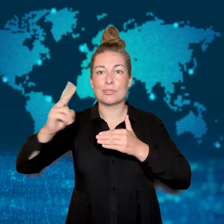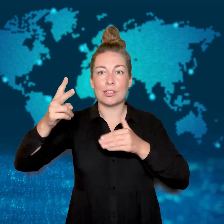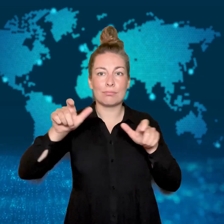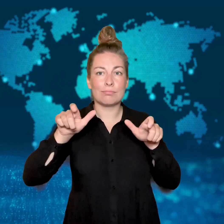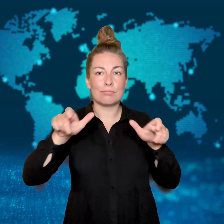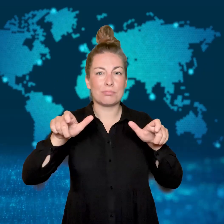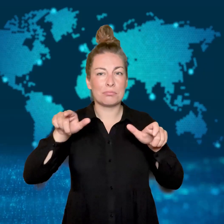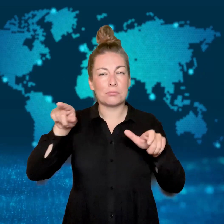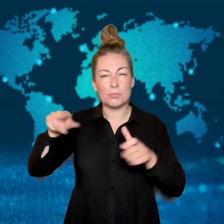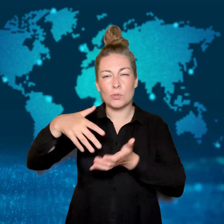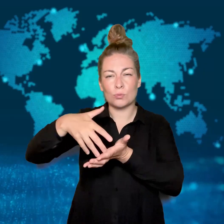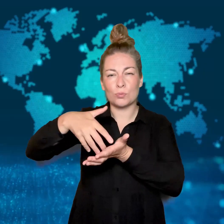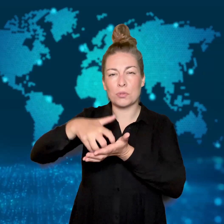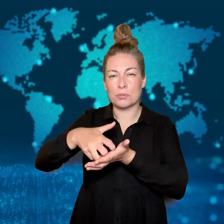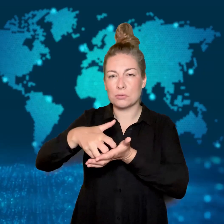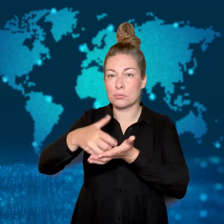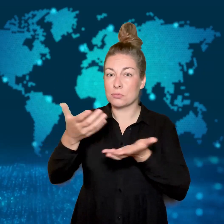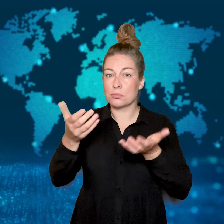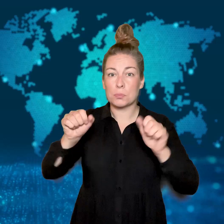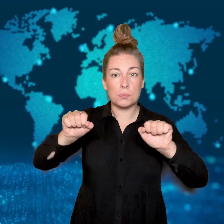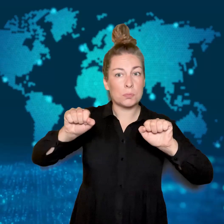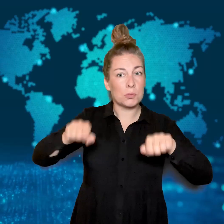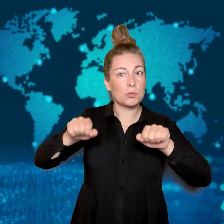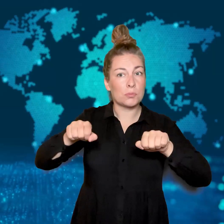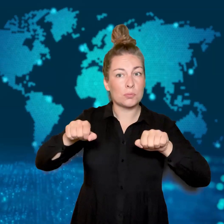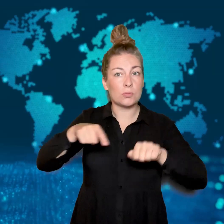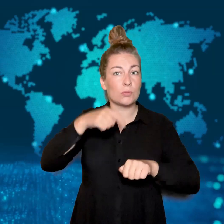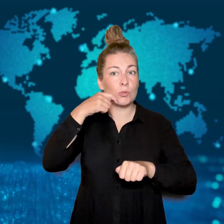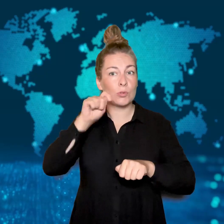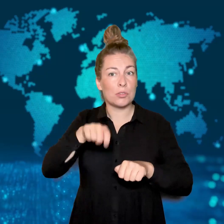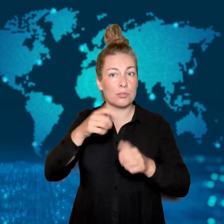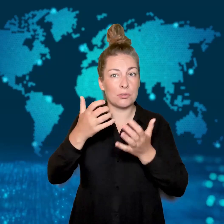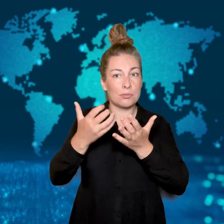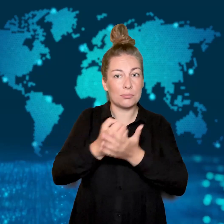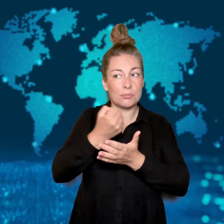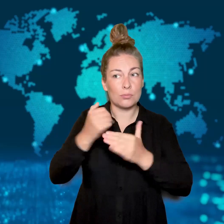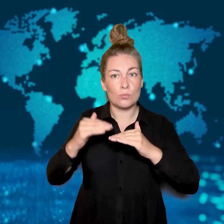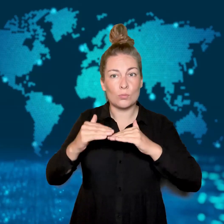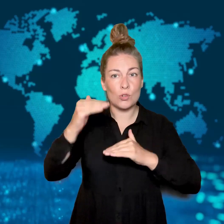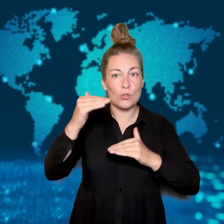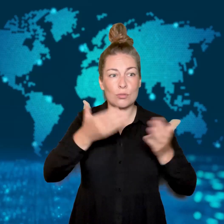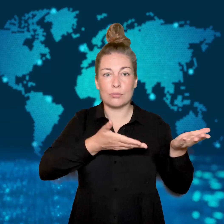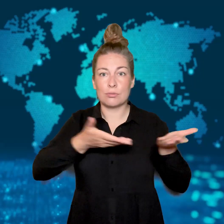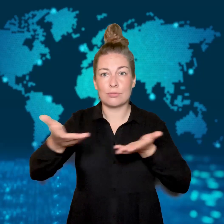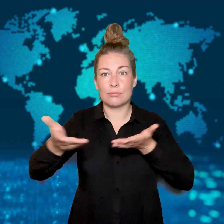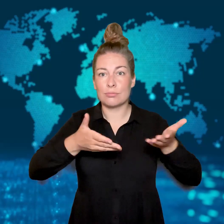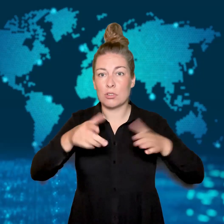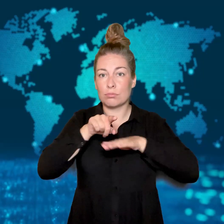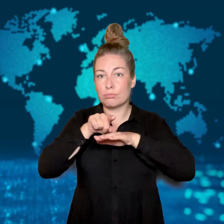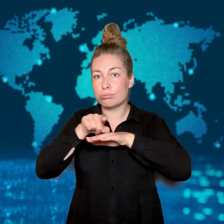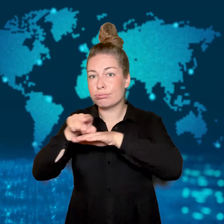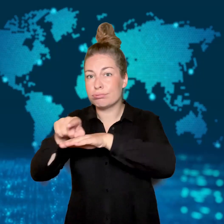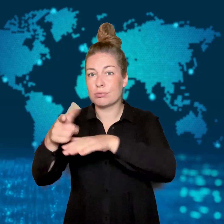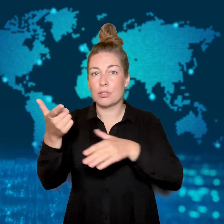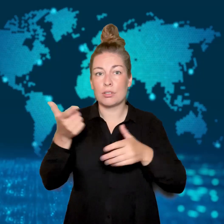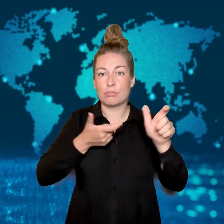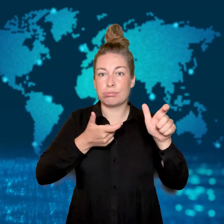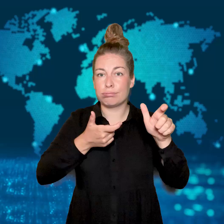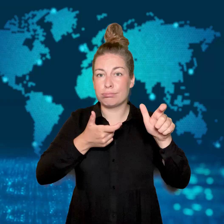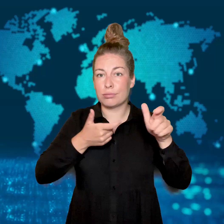The general believes he will face a much weaker second defense.